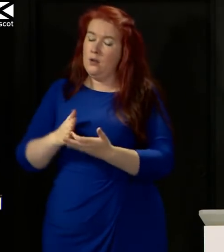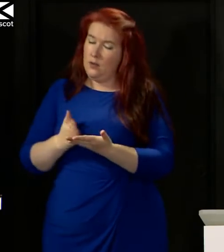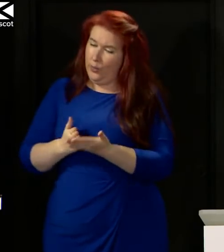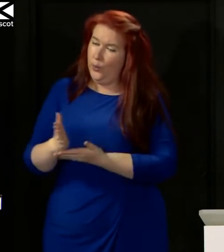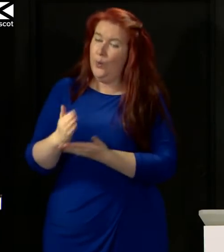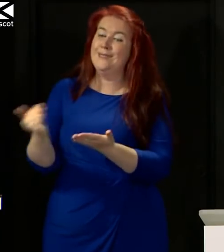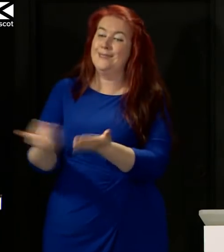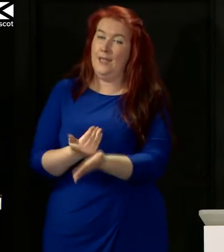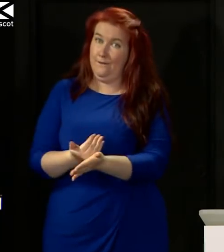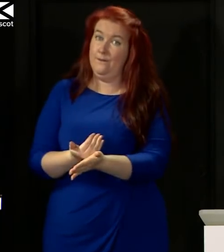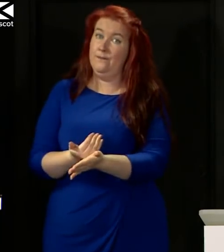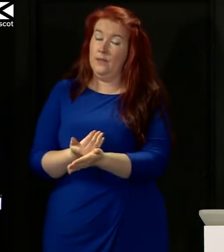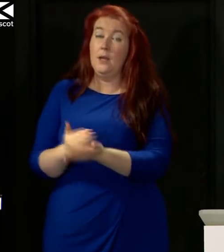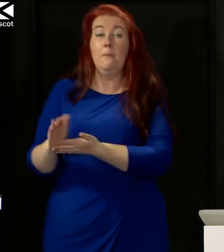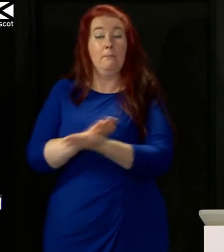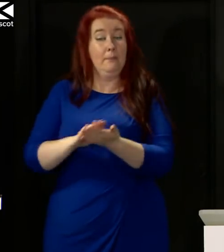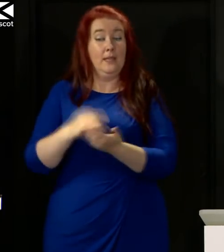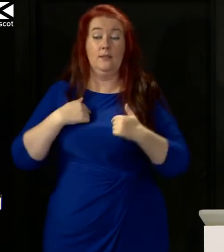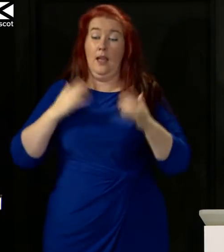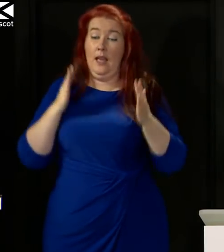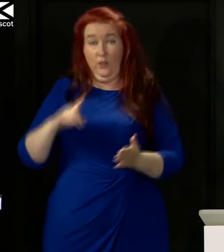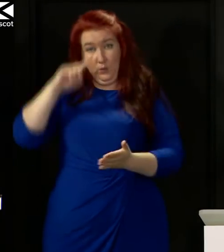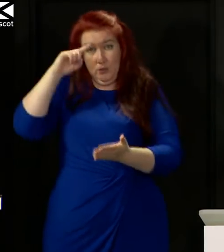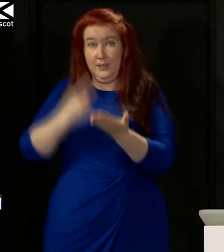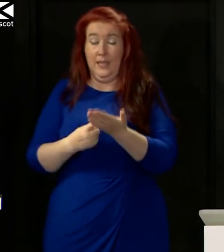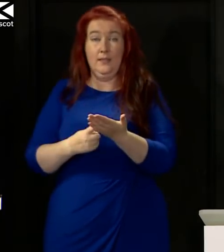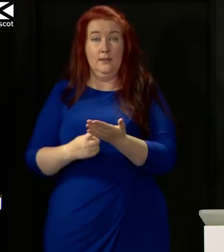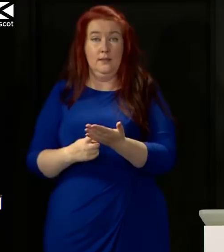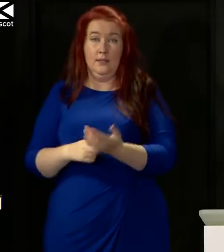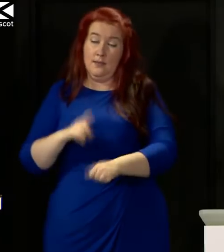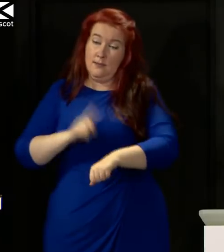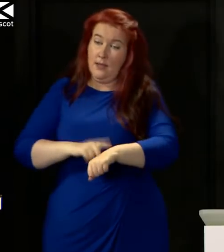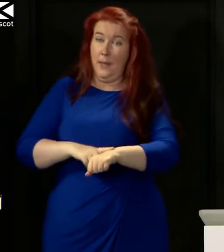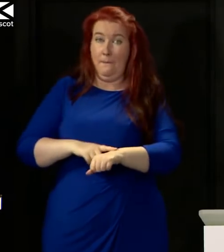that means making judgments about the right pace and to go at, to make sure that when